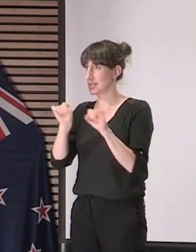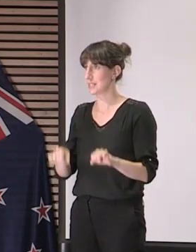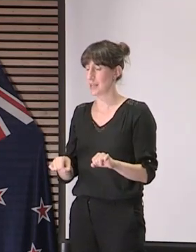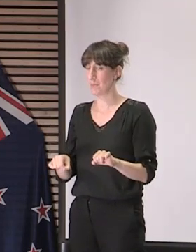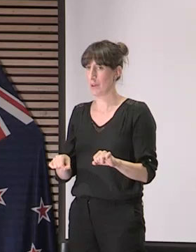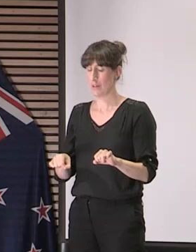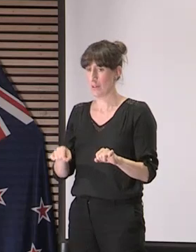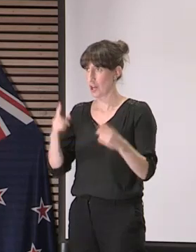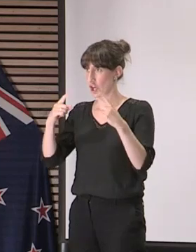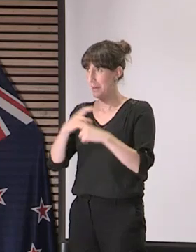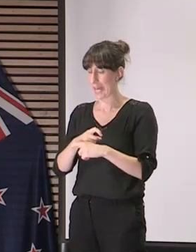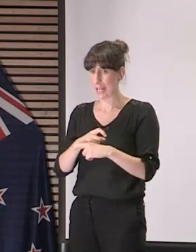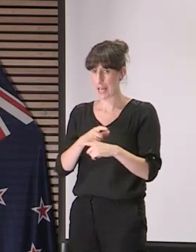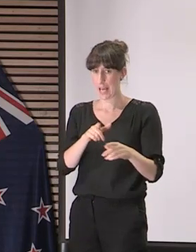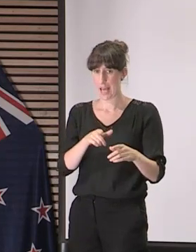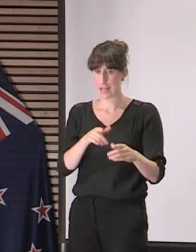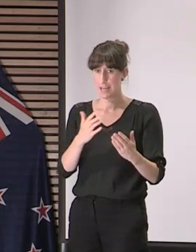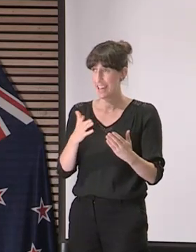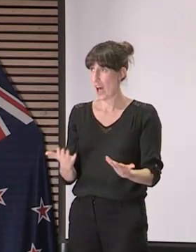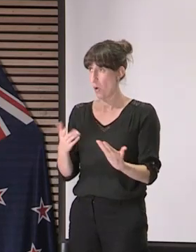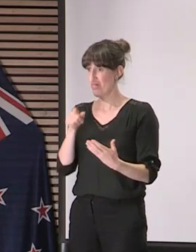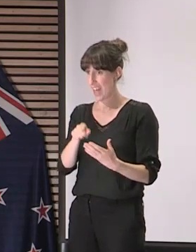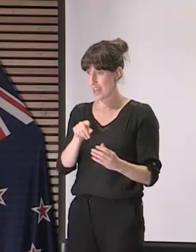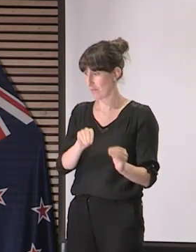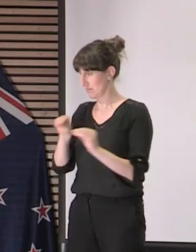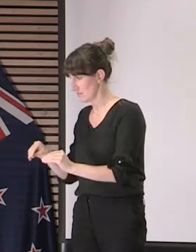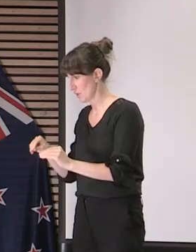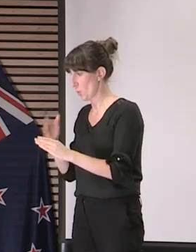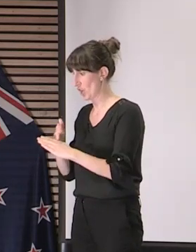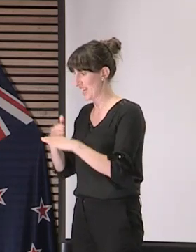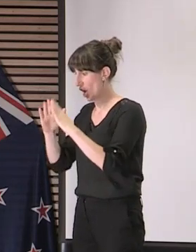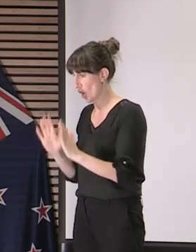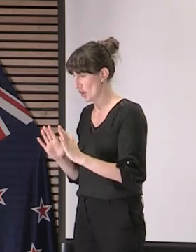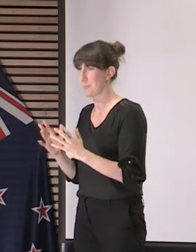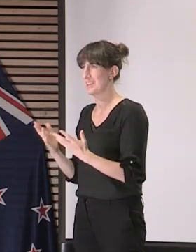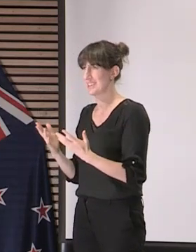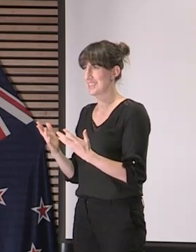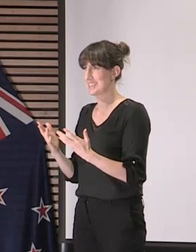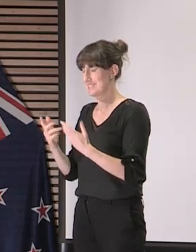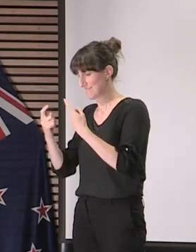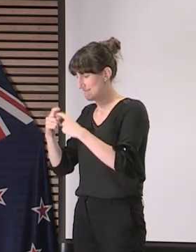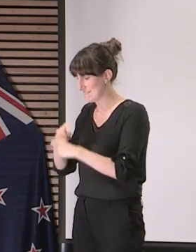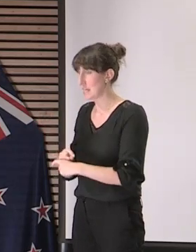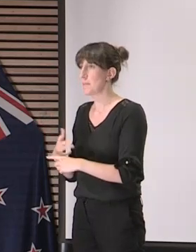every school inputting their payroll data, education payroll processing that data,